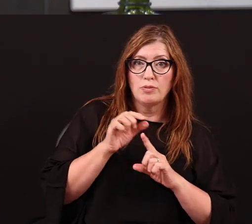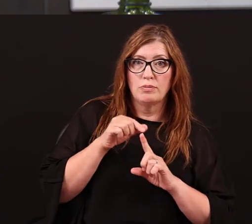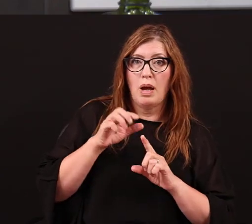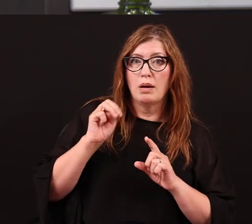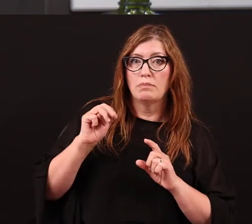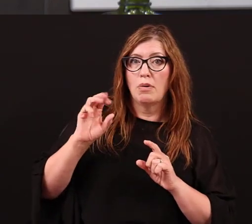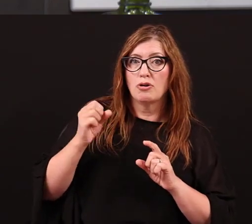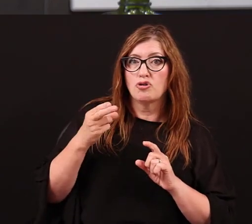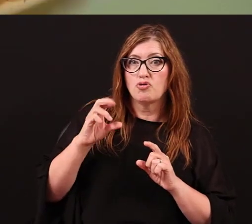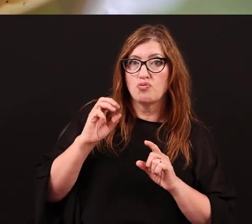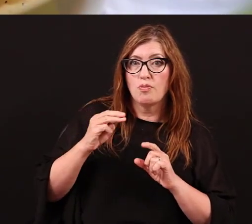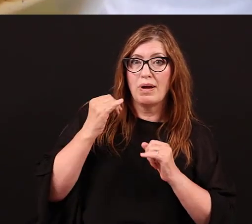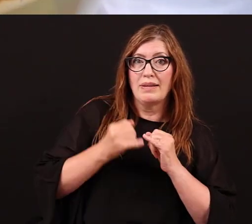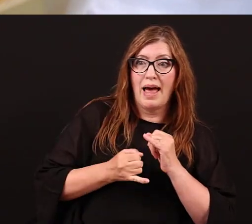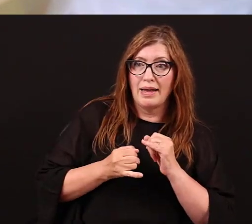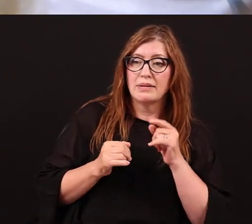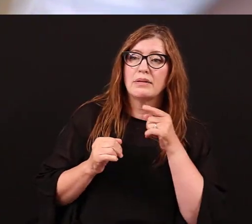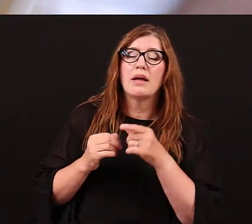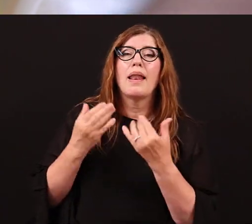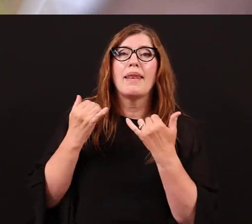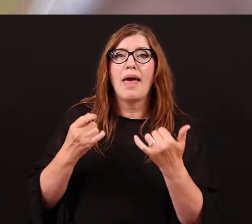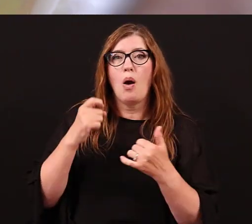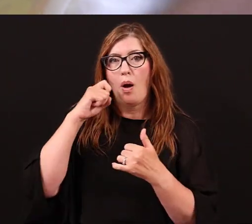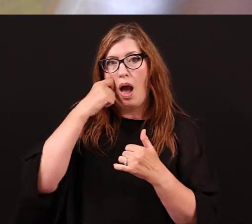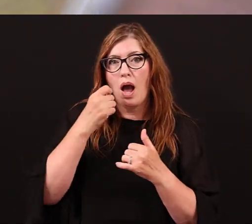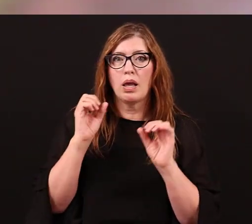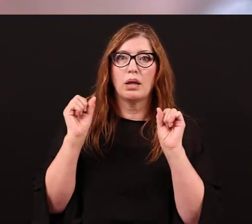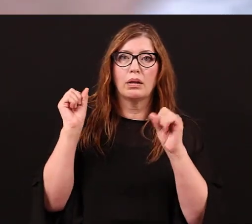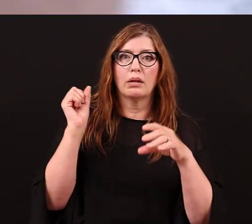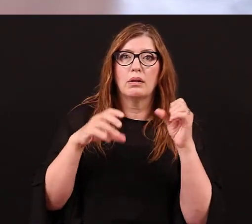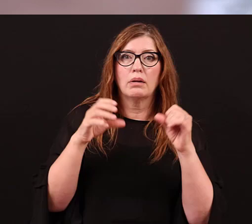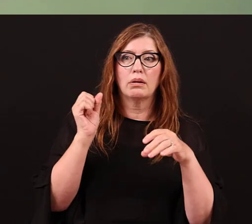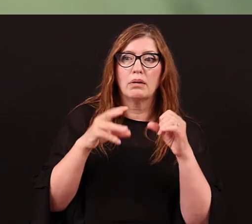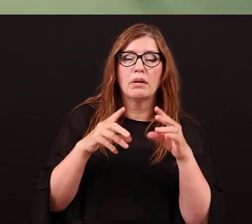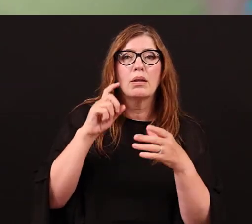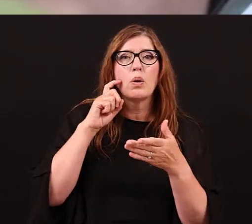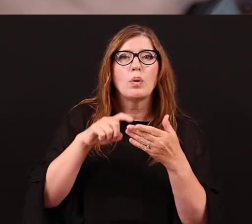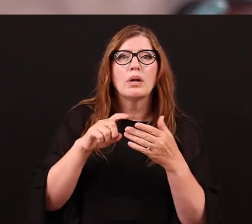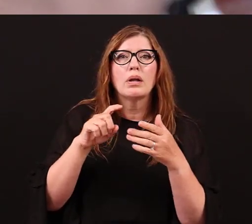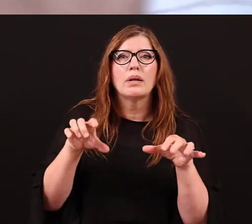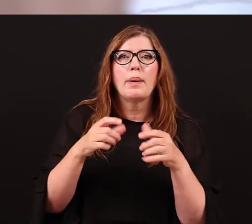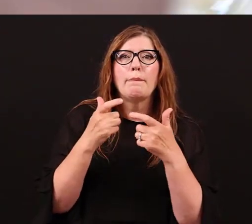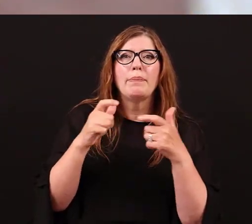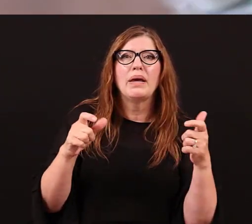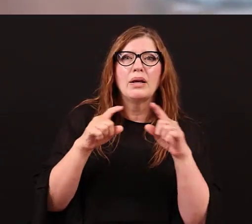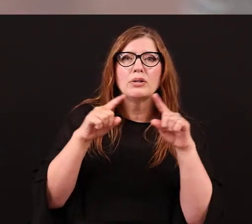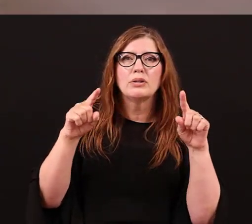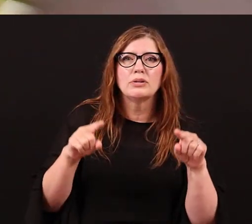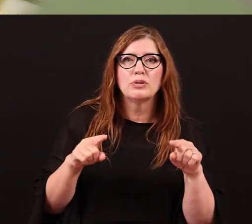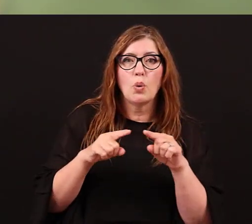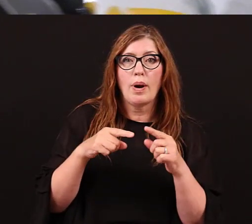and let 'em finish roasting. Putting the onions in, now. Notice I did big square pieces of onions here.